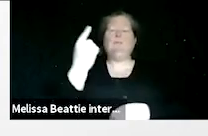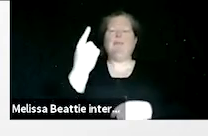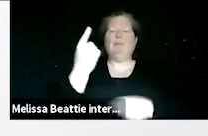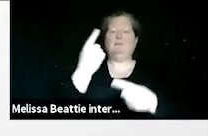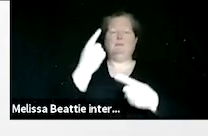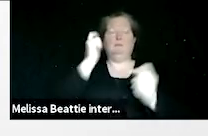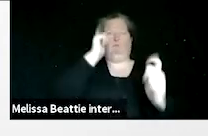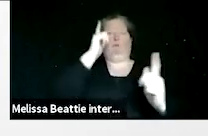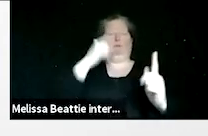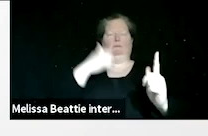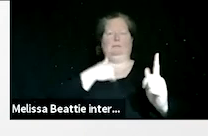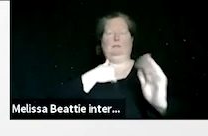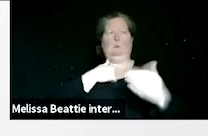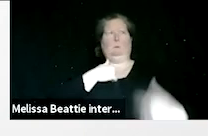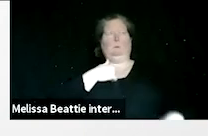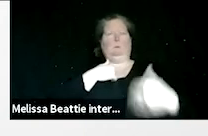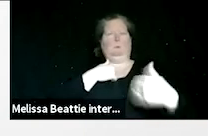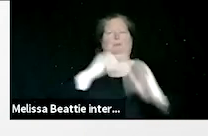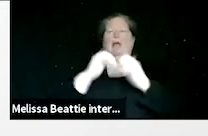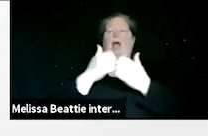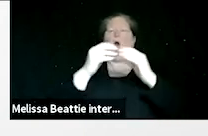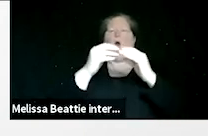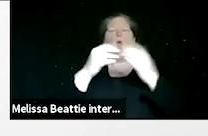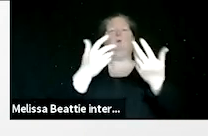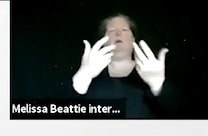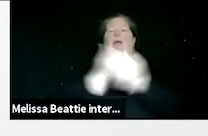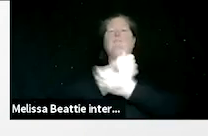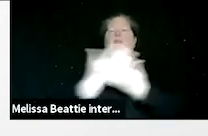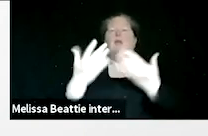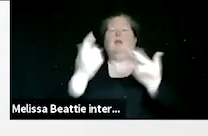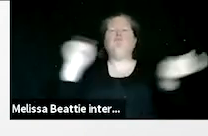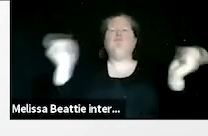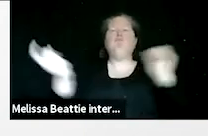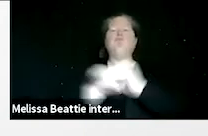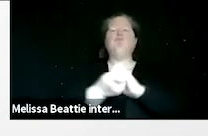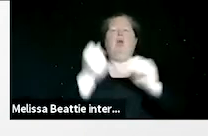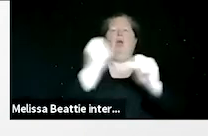Ben Woelk: landscape changes, year to year, because the assumption, I think,